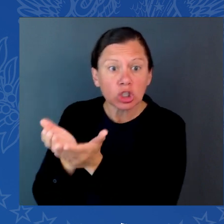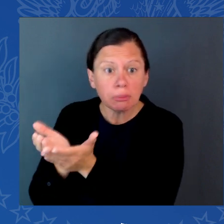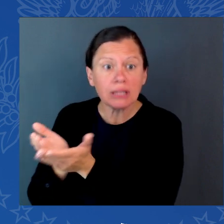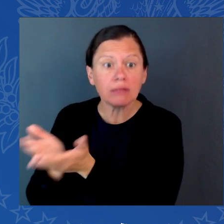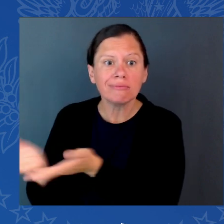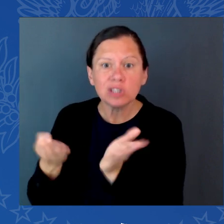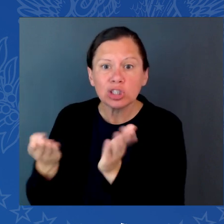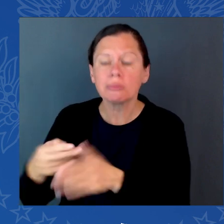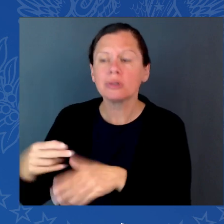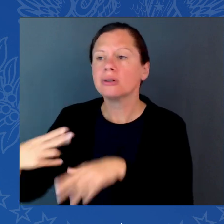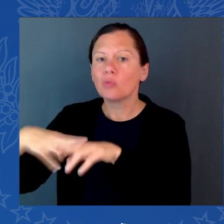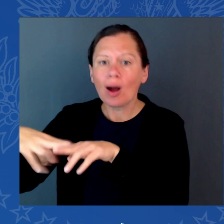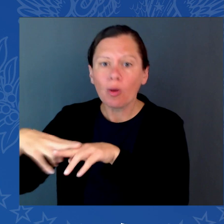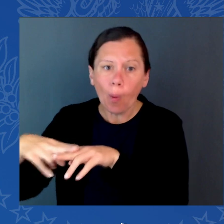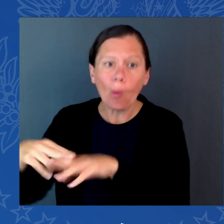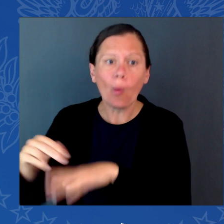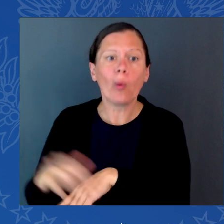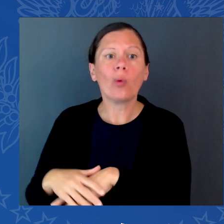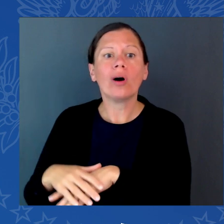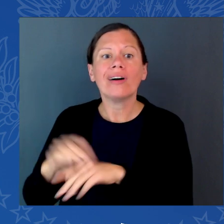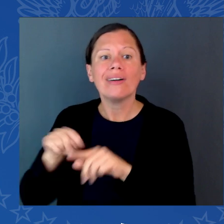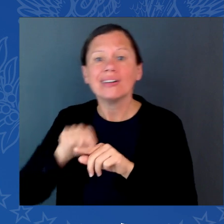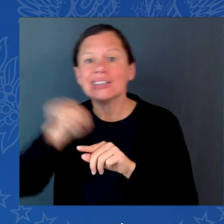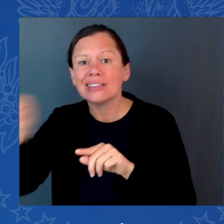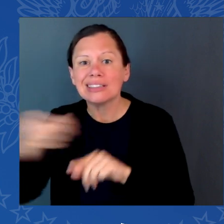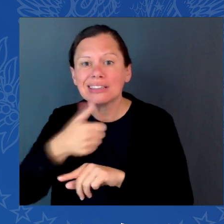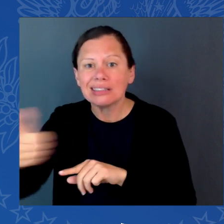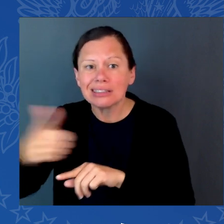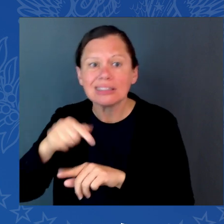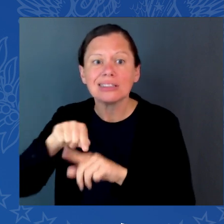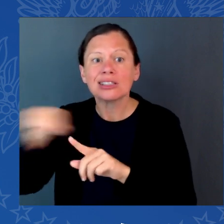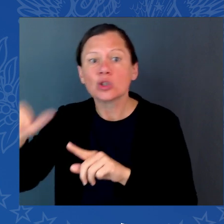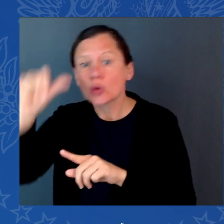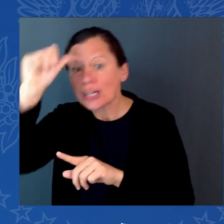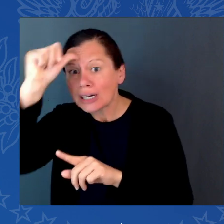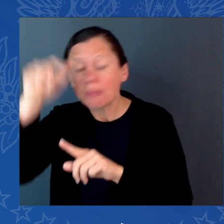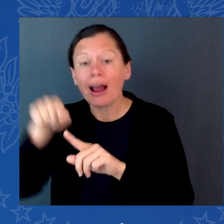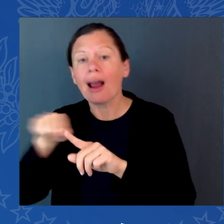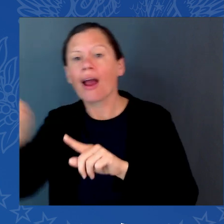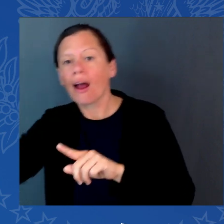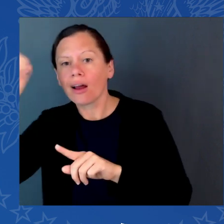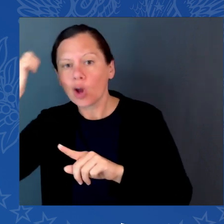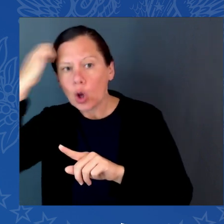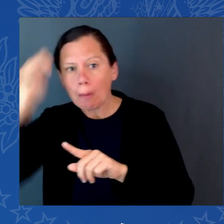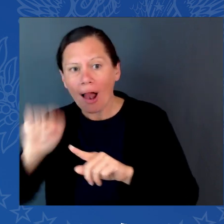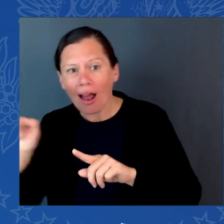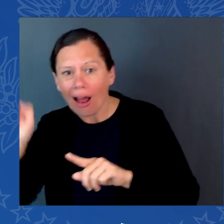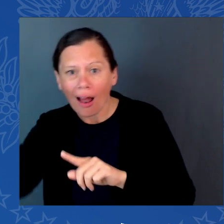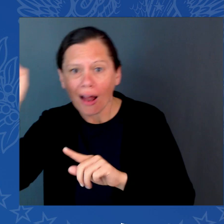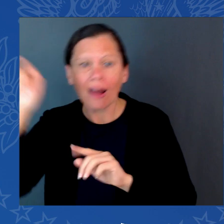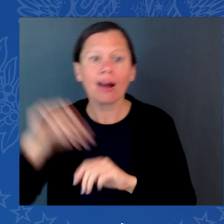that extends from India all the way to Europe, connected by the UAE, Saudi Arabia, Jordan, and Israel;